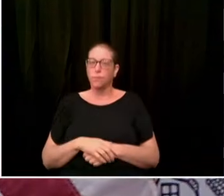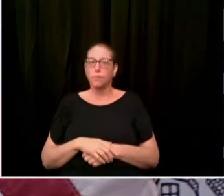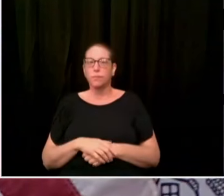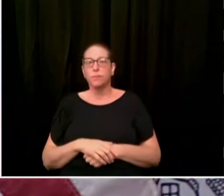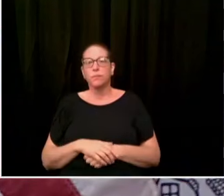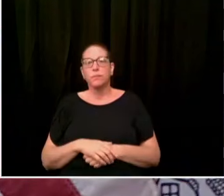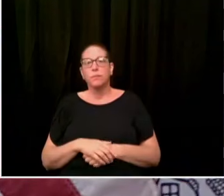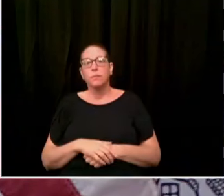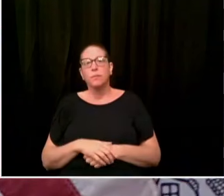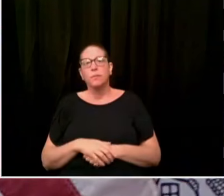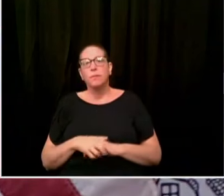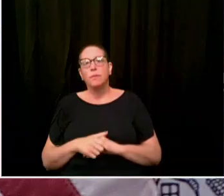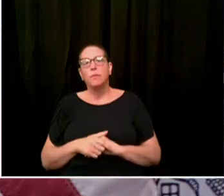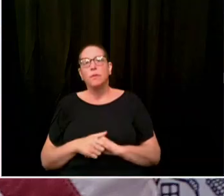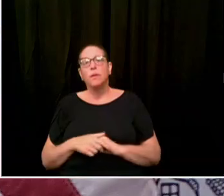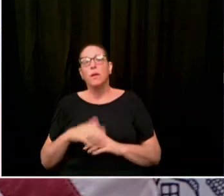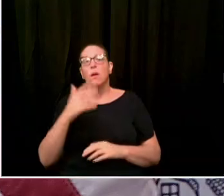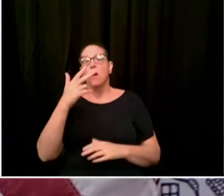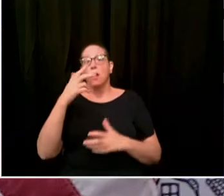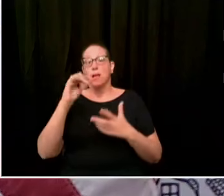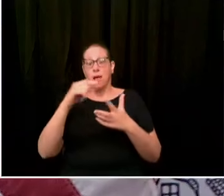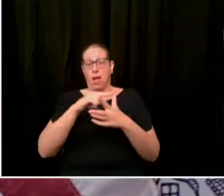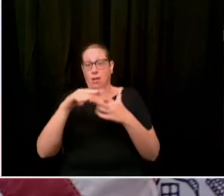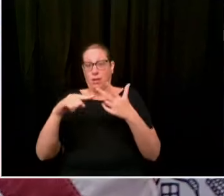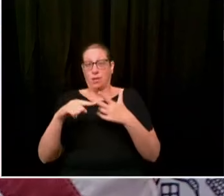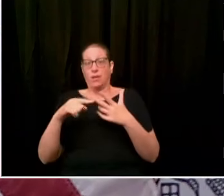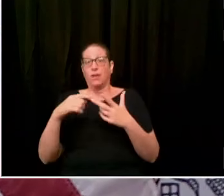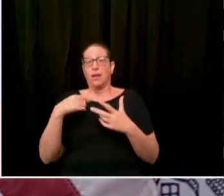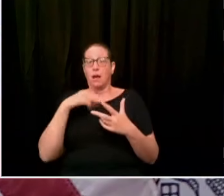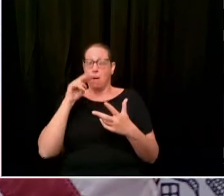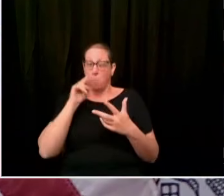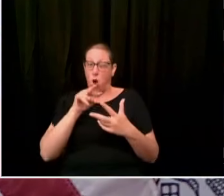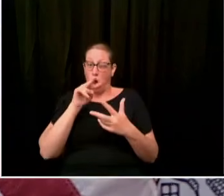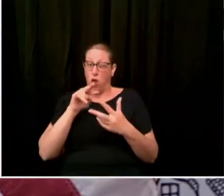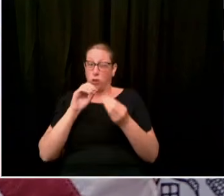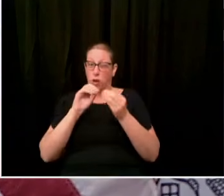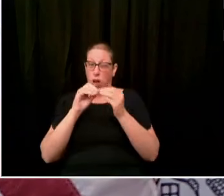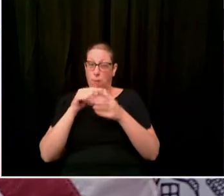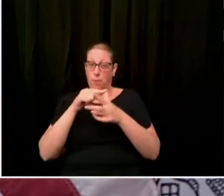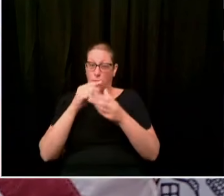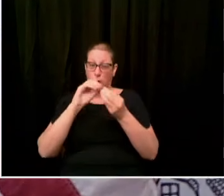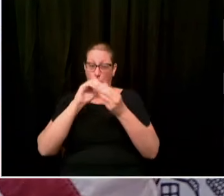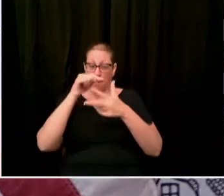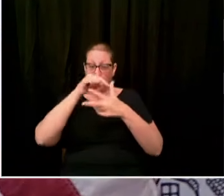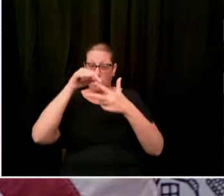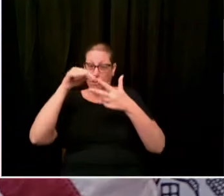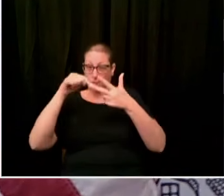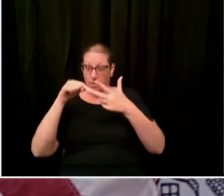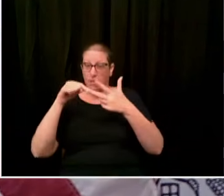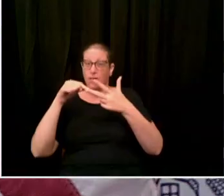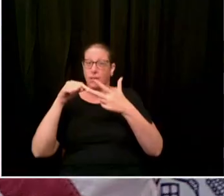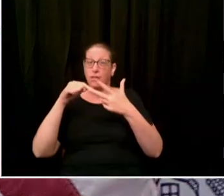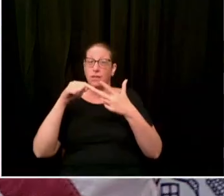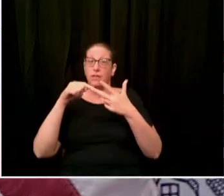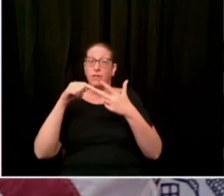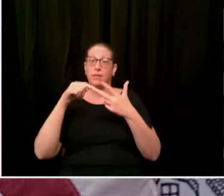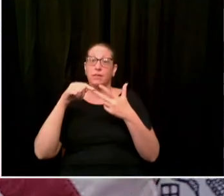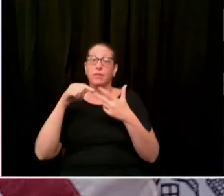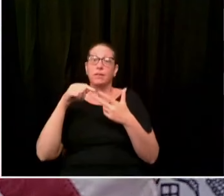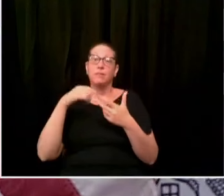CITY. ON THE SMALL SHOPS, VERY IMPORTANT ISSUE. LOOK, I KEEP TALKING ABOUT THESE INDICATORS EVERY DAY AND THE